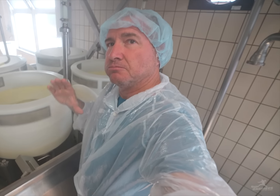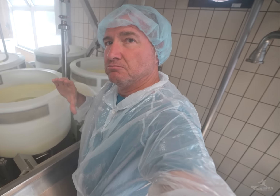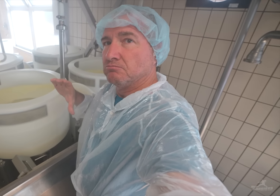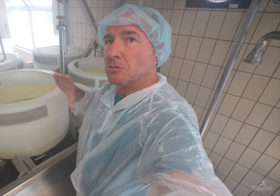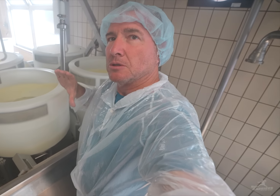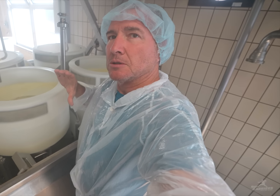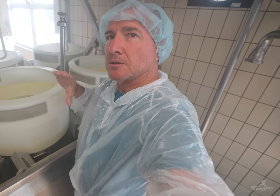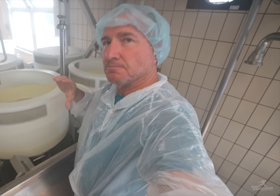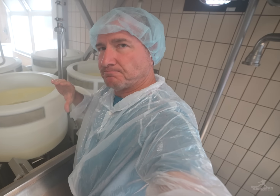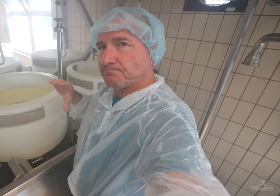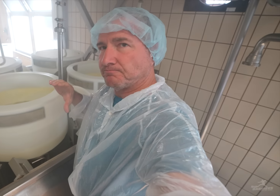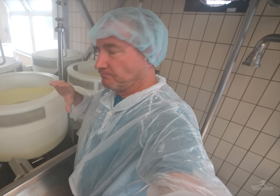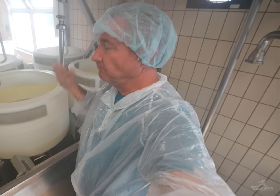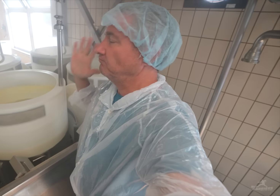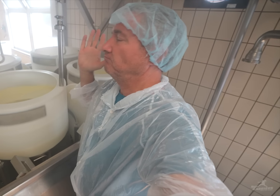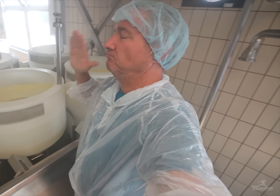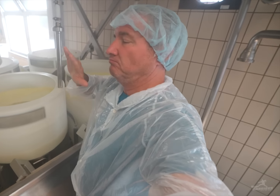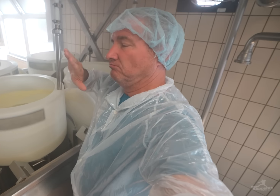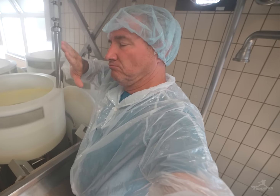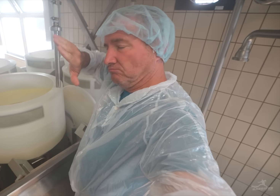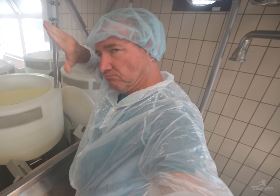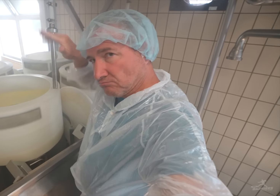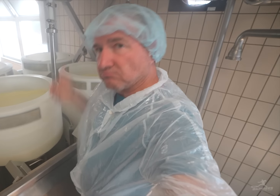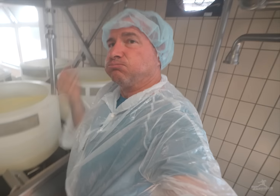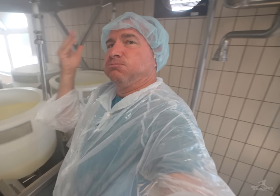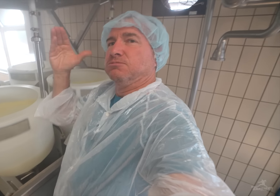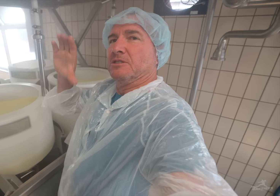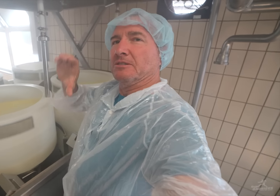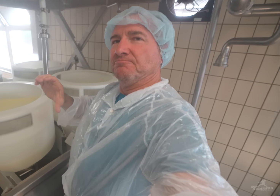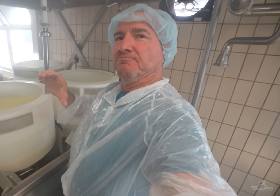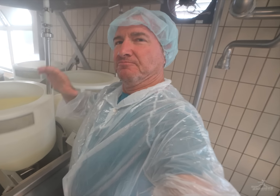It will set over time, overnight.